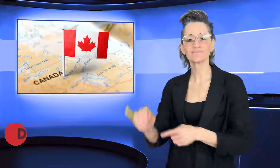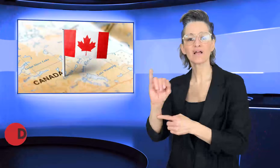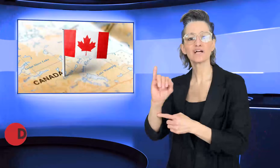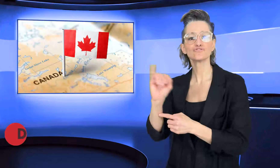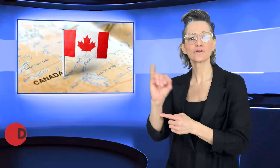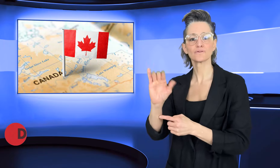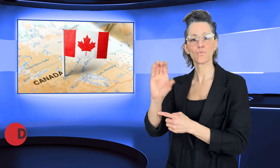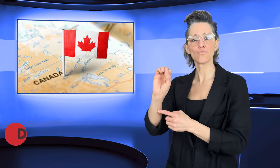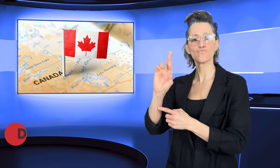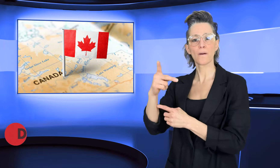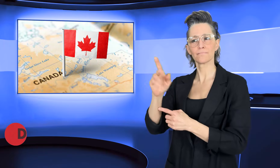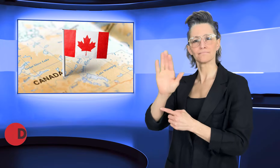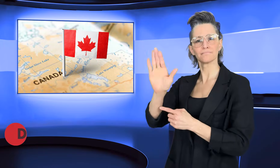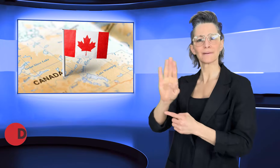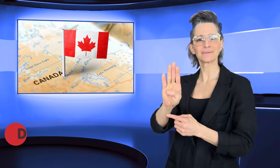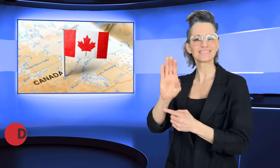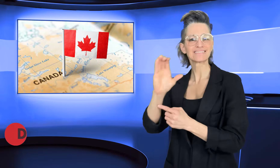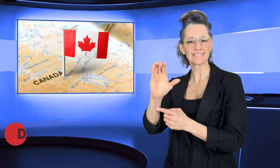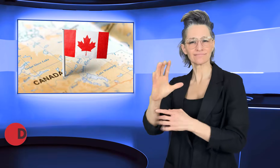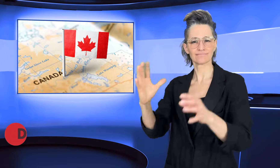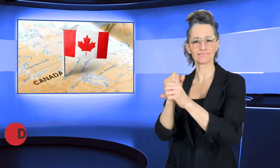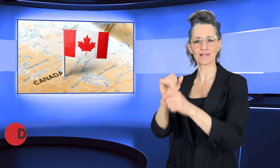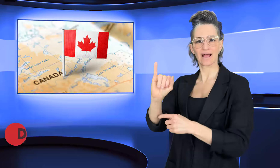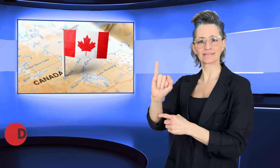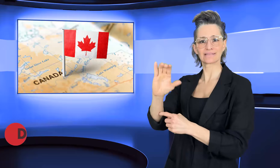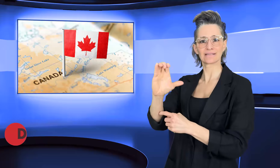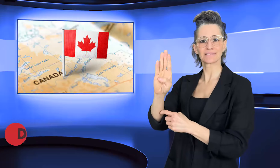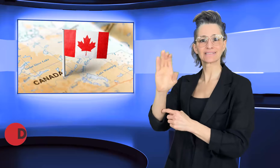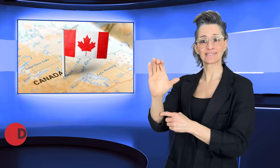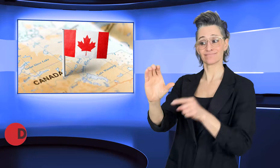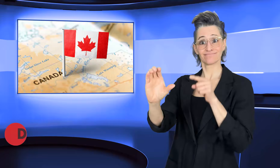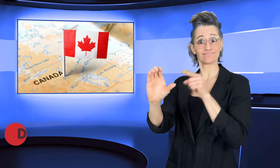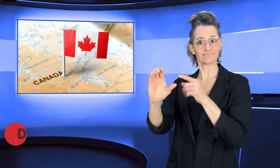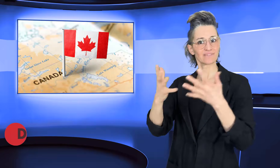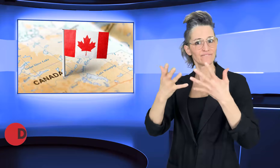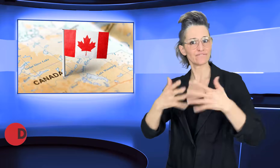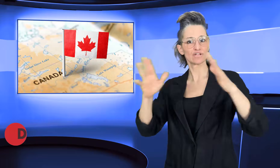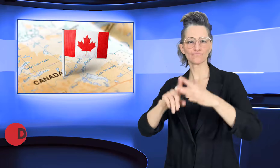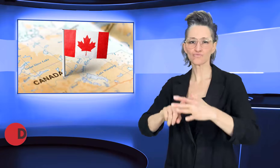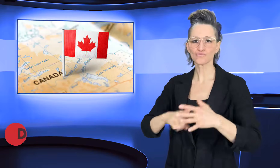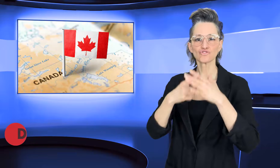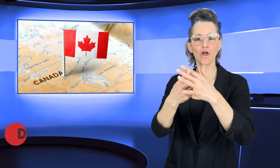The Insurance Corporation of British Columbia (ICBC) has started